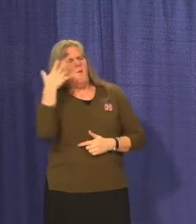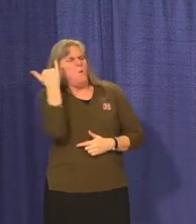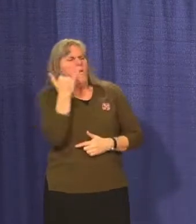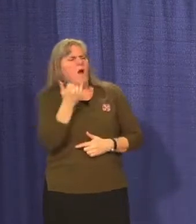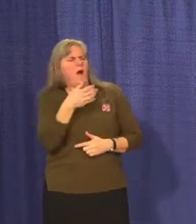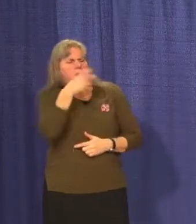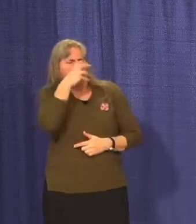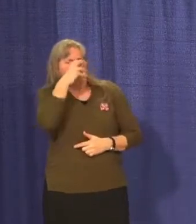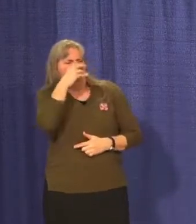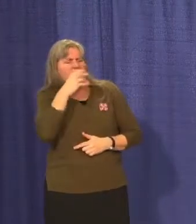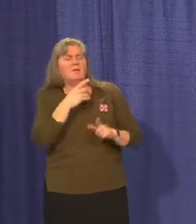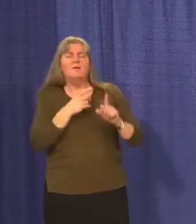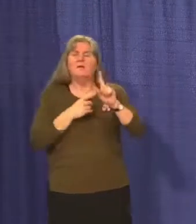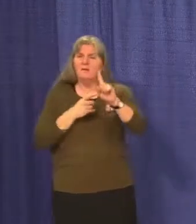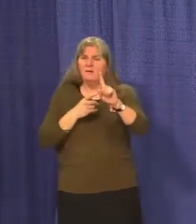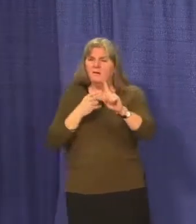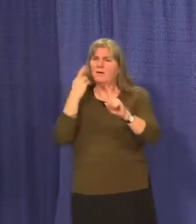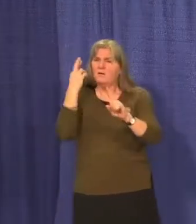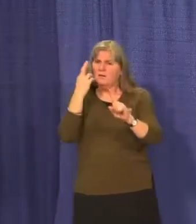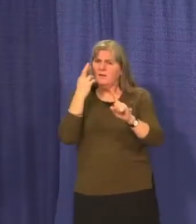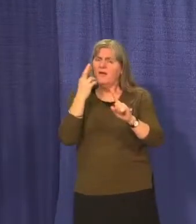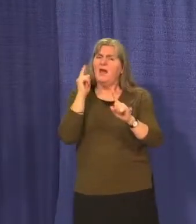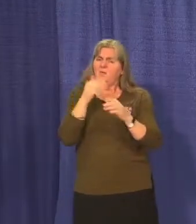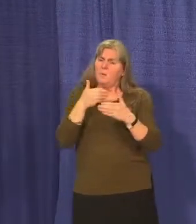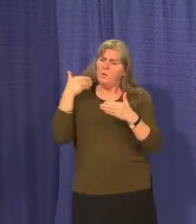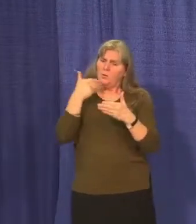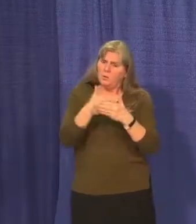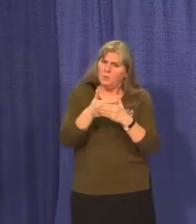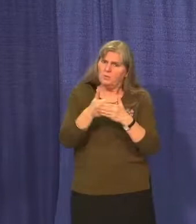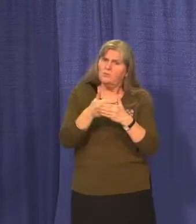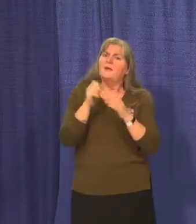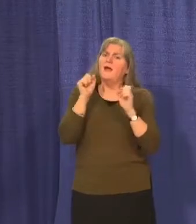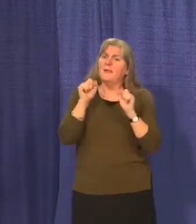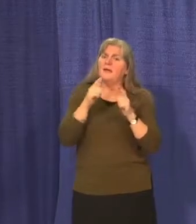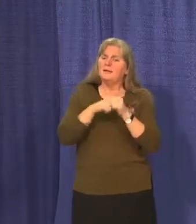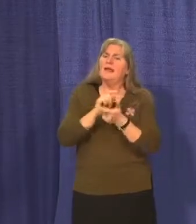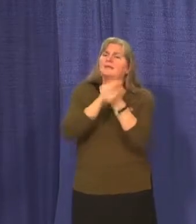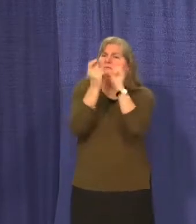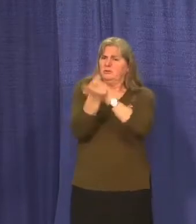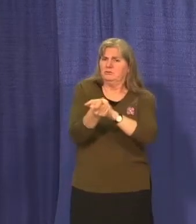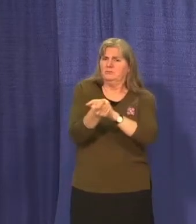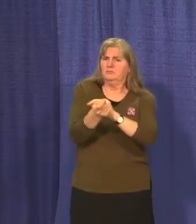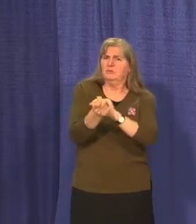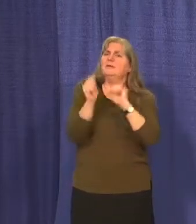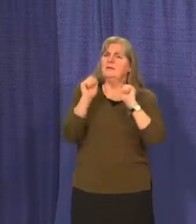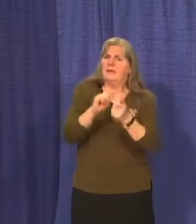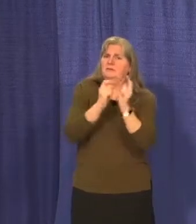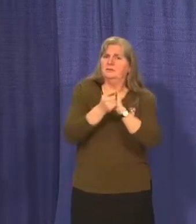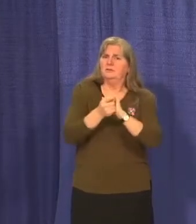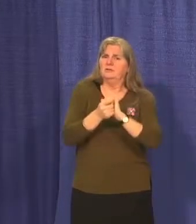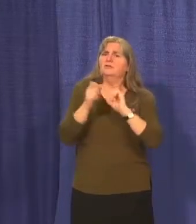Well, the point is that gets us closer to where we need to be so that things can change.